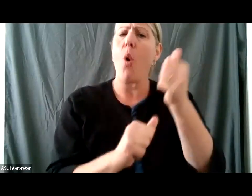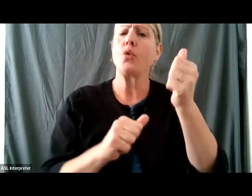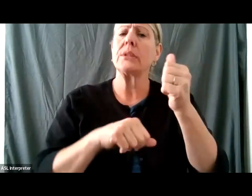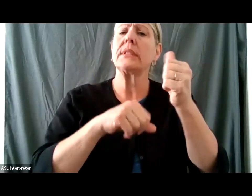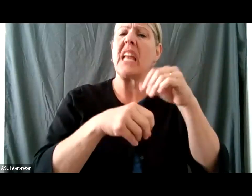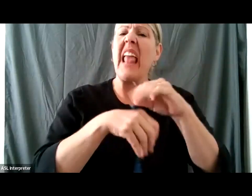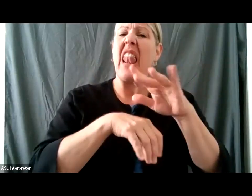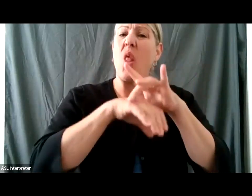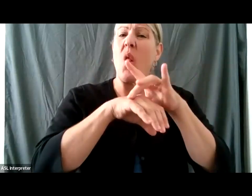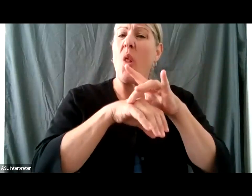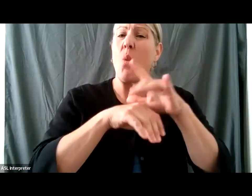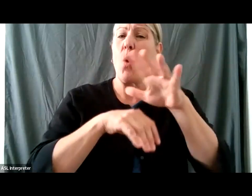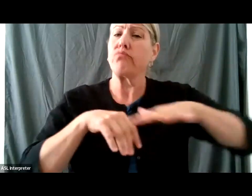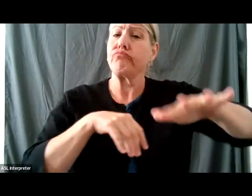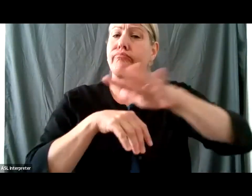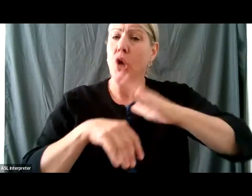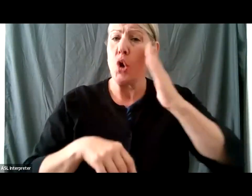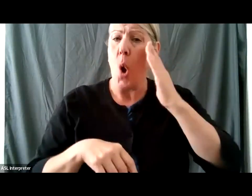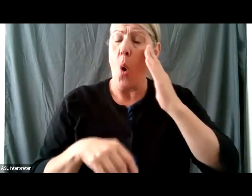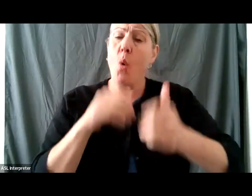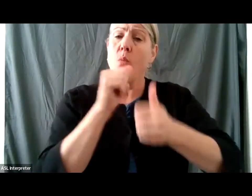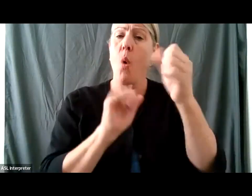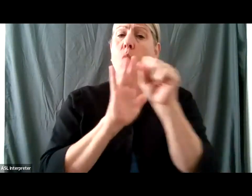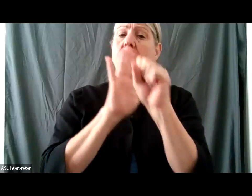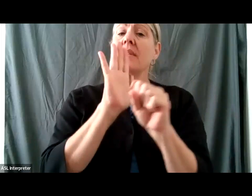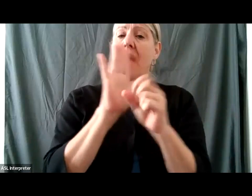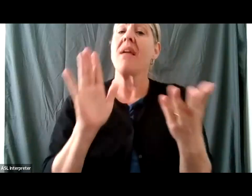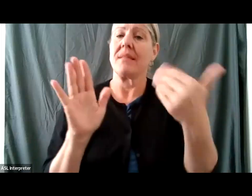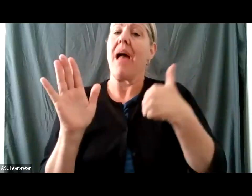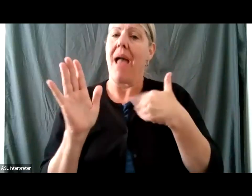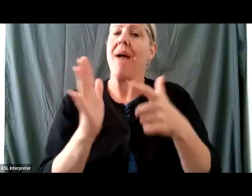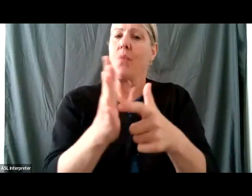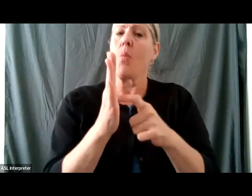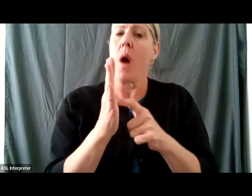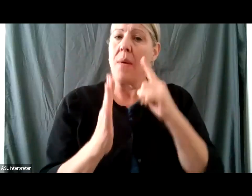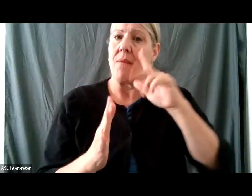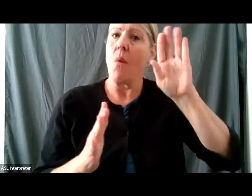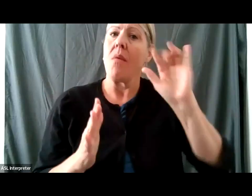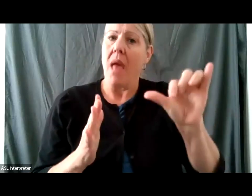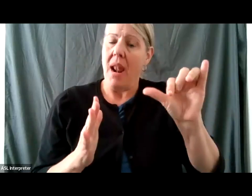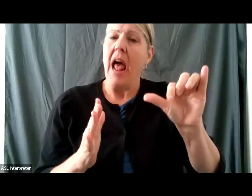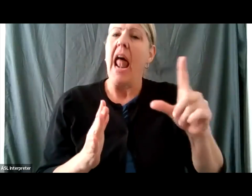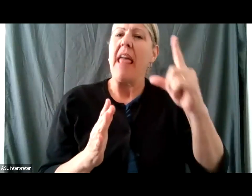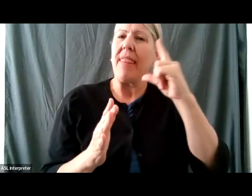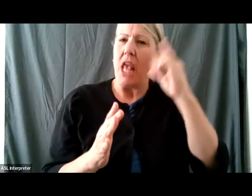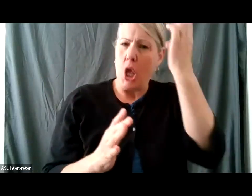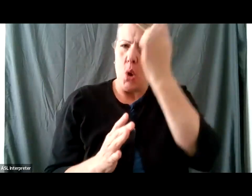Quite a few states have requirements for WCAG. I think the European Union has a requirement for WCAG as well.